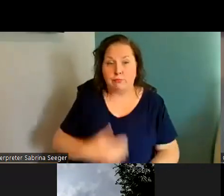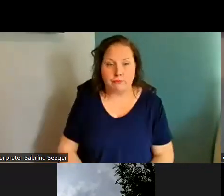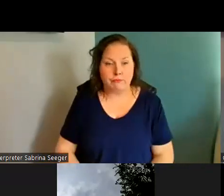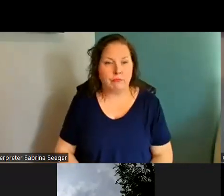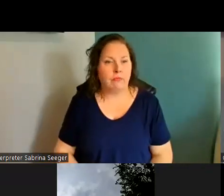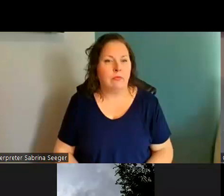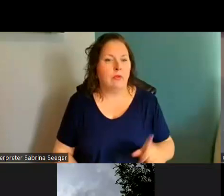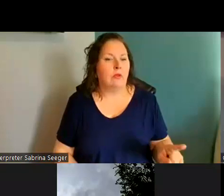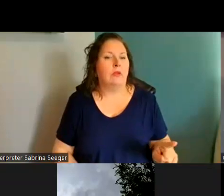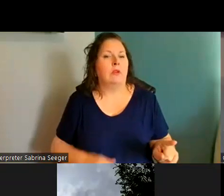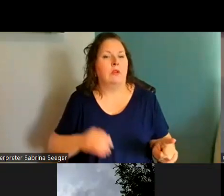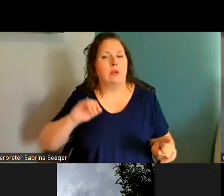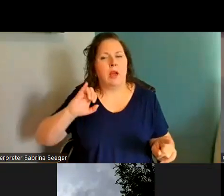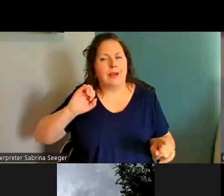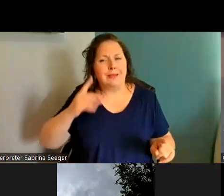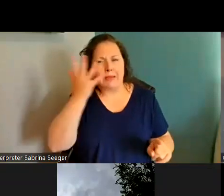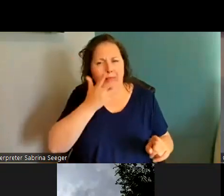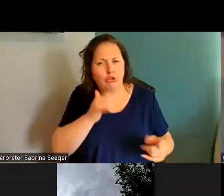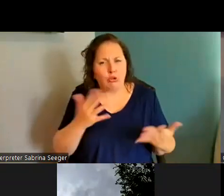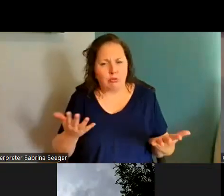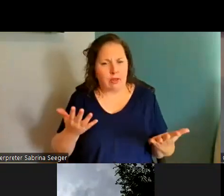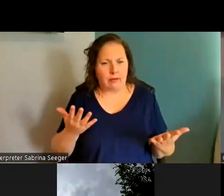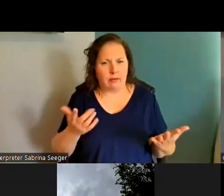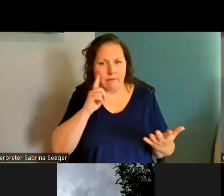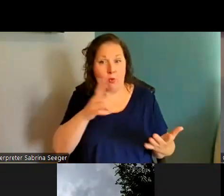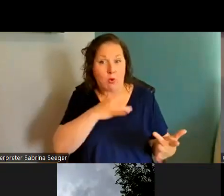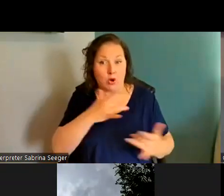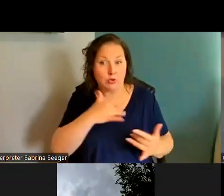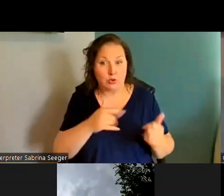What could an IEP look like for a concern with functional skills?